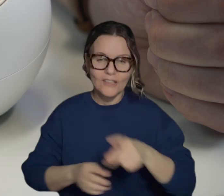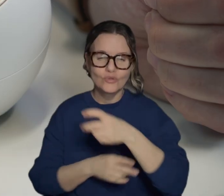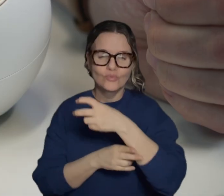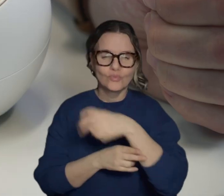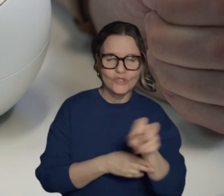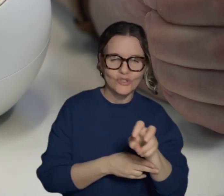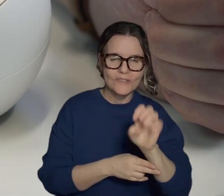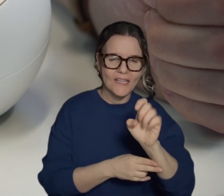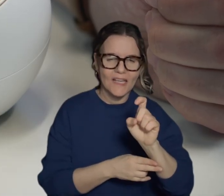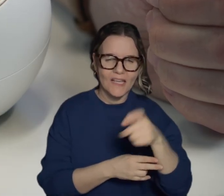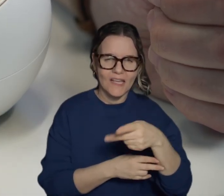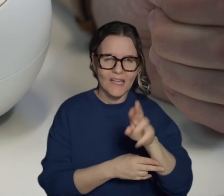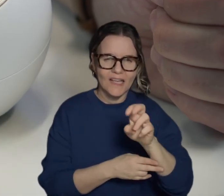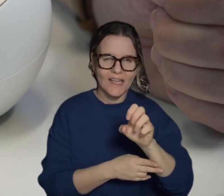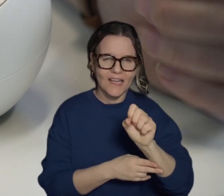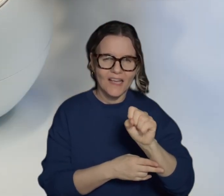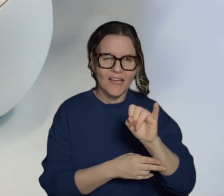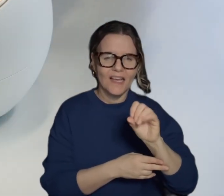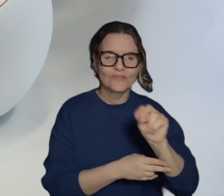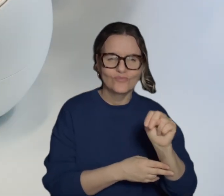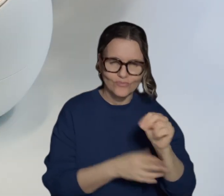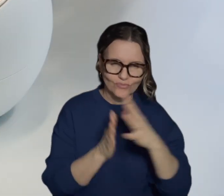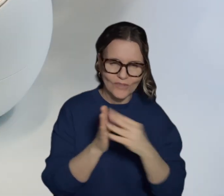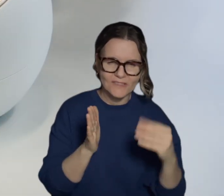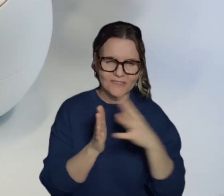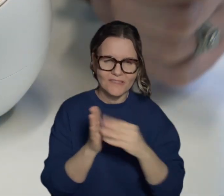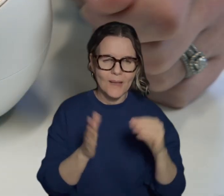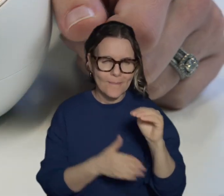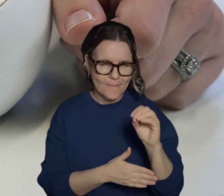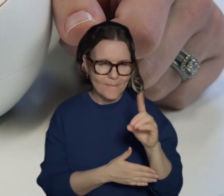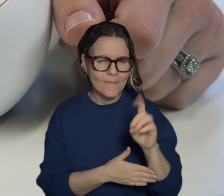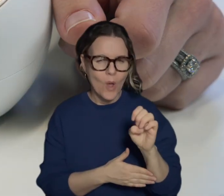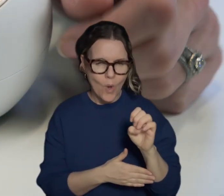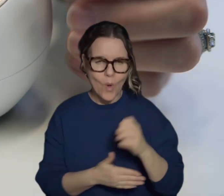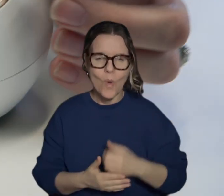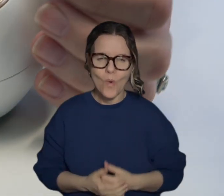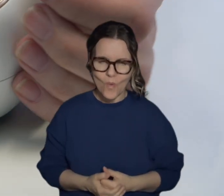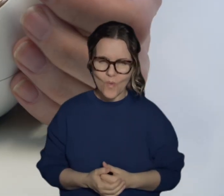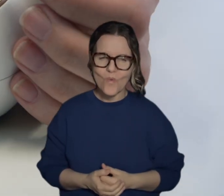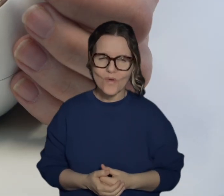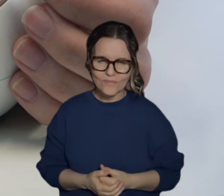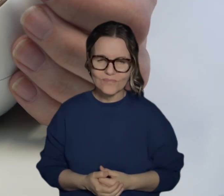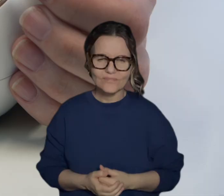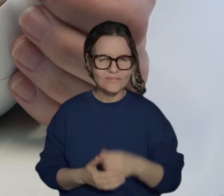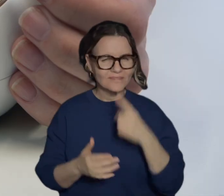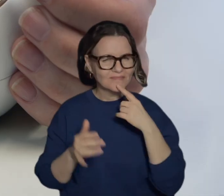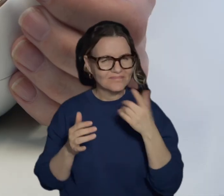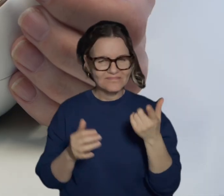to hit that mode button and it's going to switch to expression mode and again you can change each